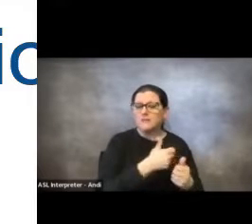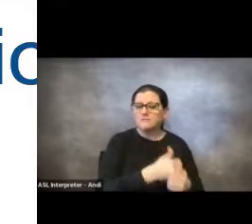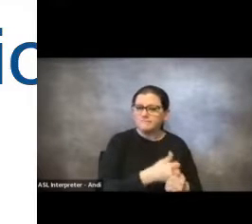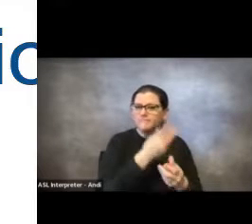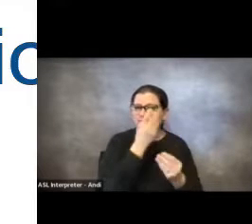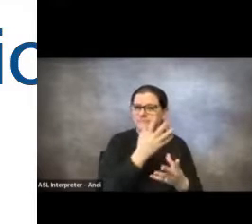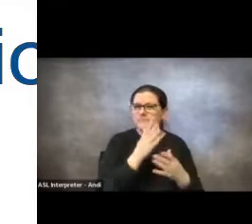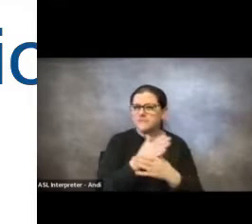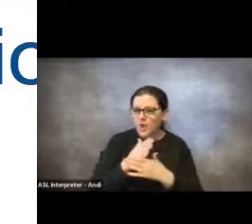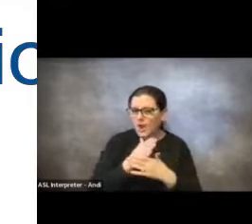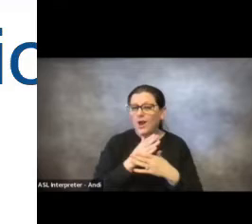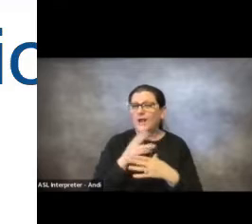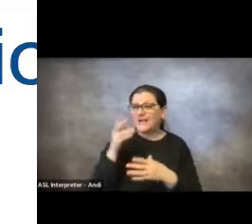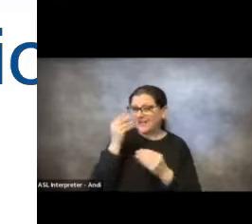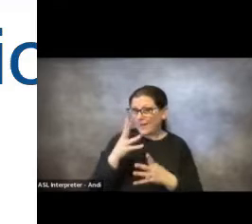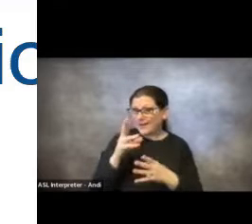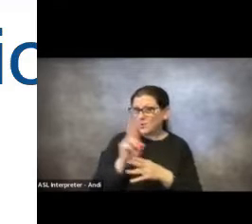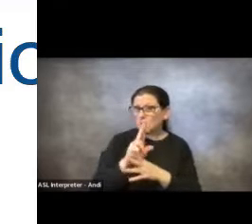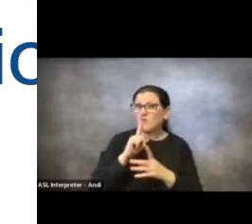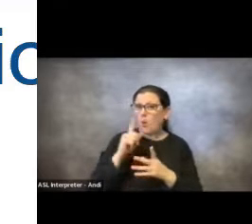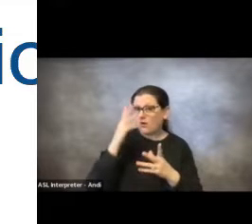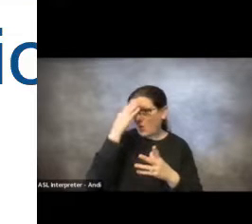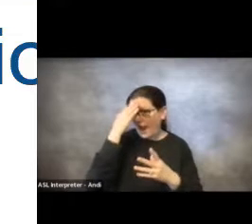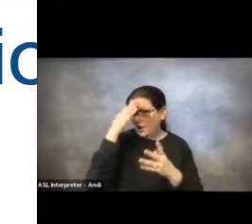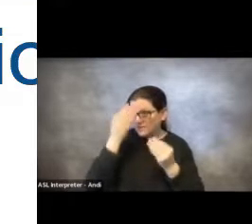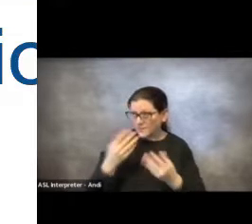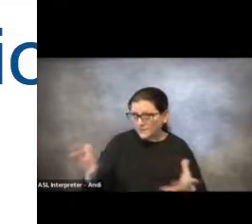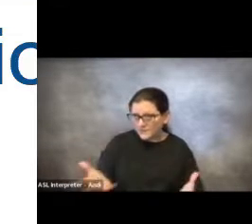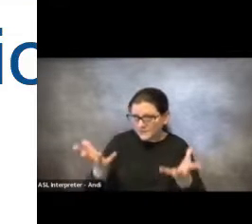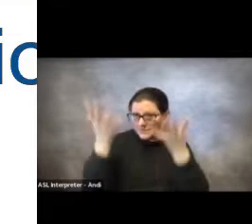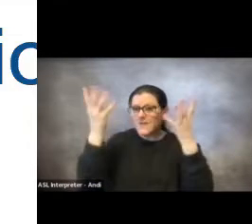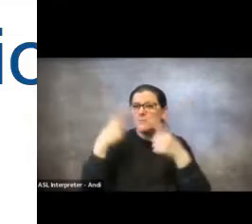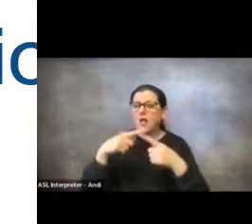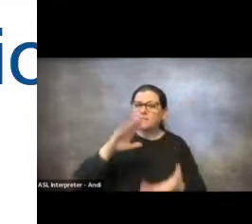to use that information to raise awareness and reduce stigma because as I mentioned, even in